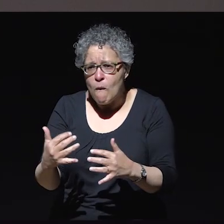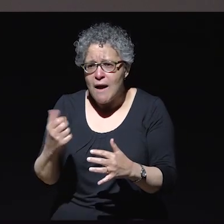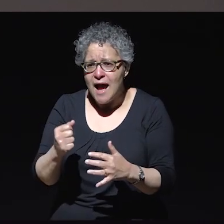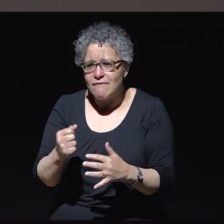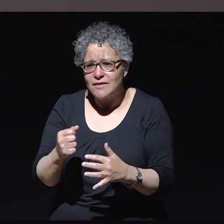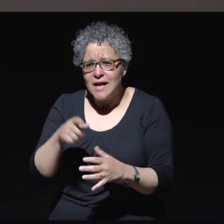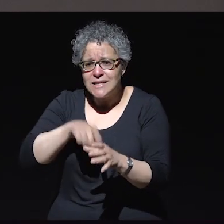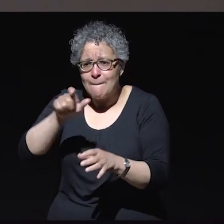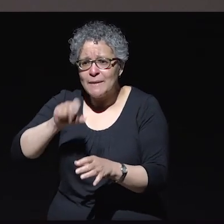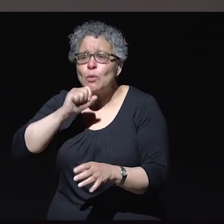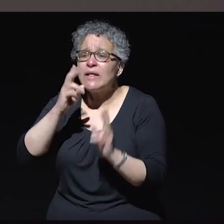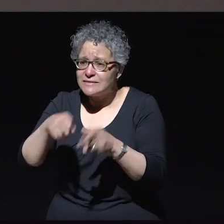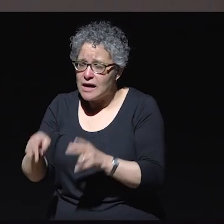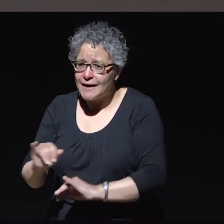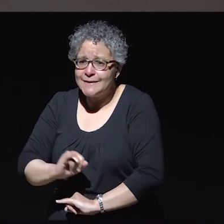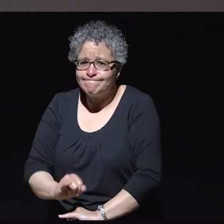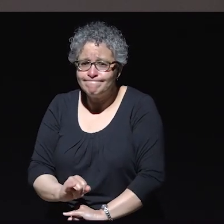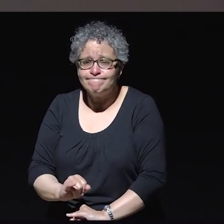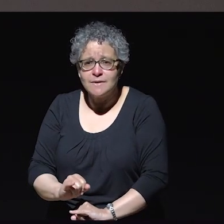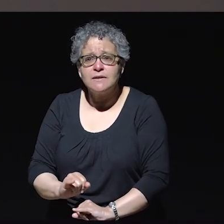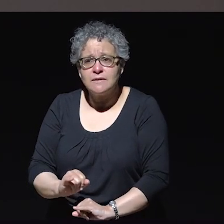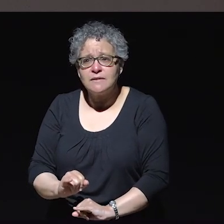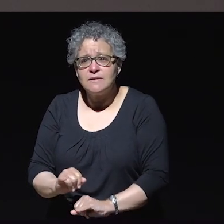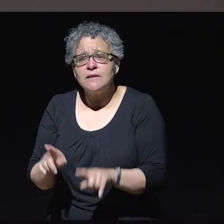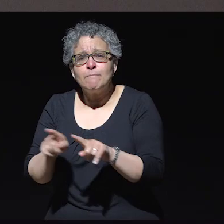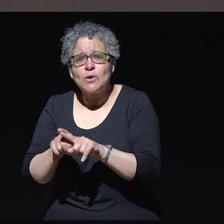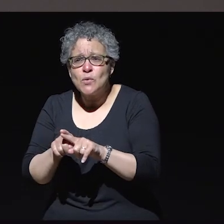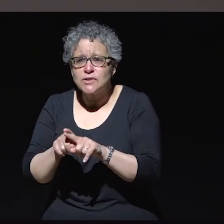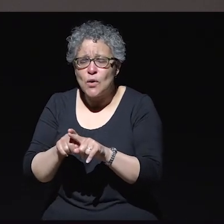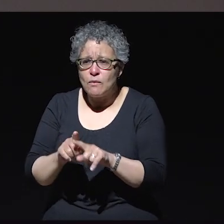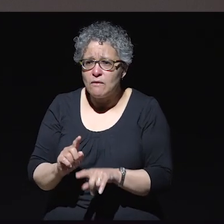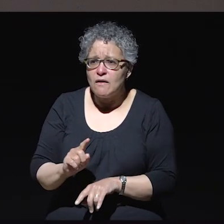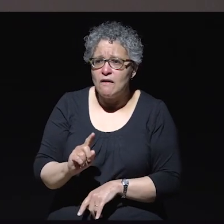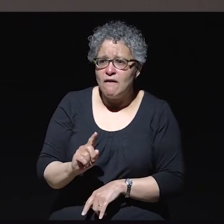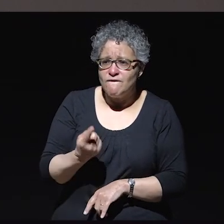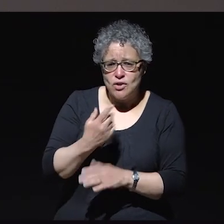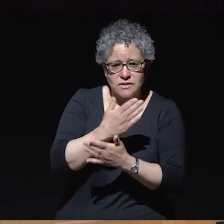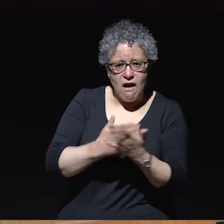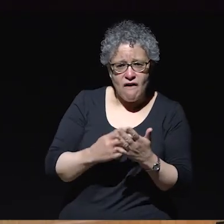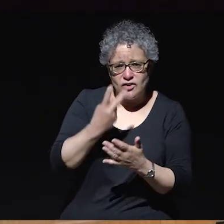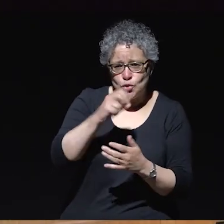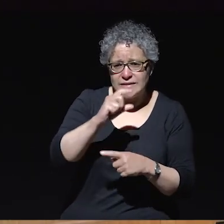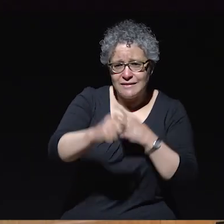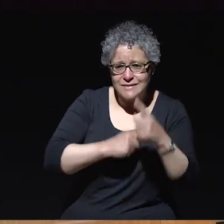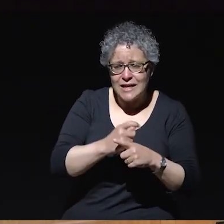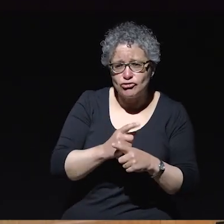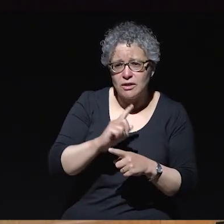that the painting was firmly related to in the first part of the 20th century. Then an "outfit that's fit for a king",